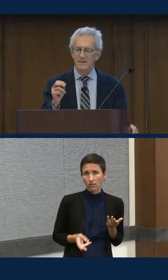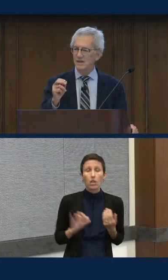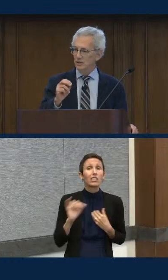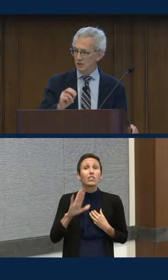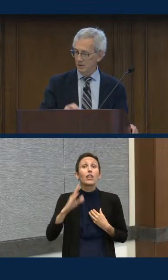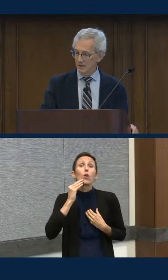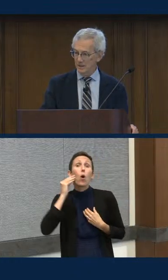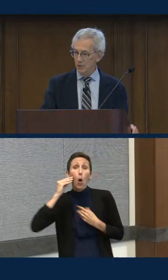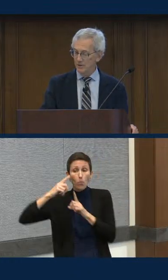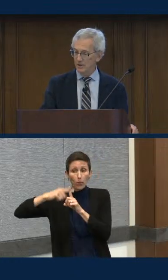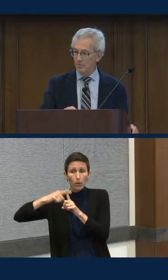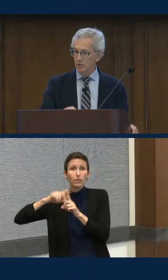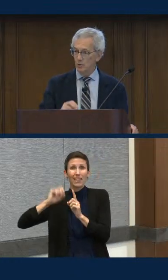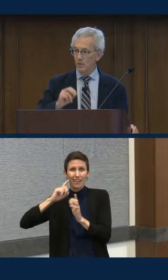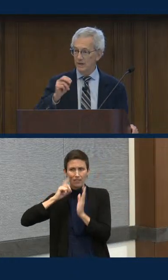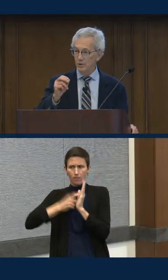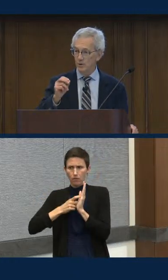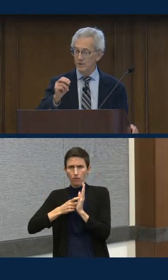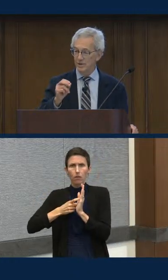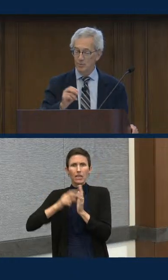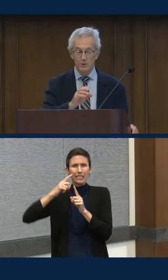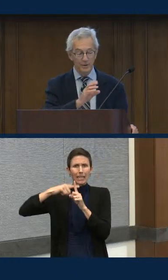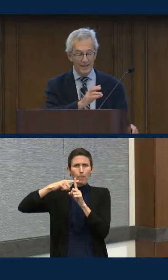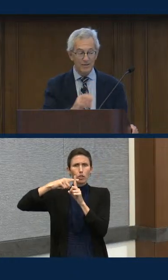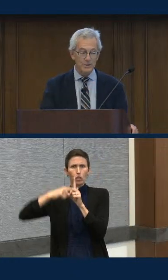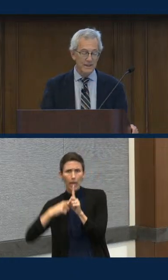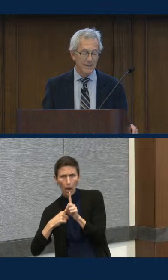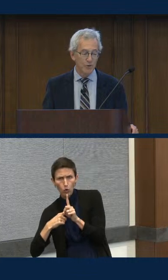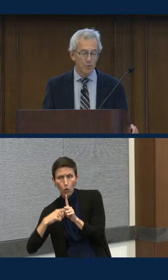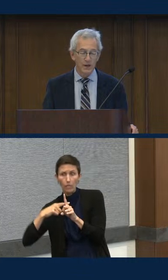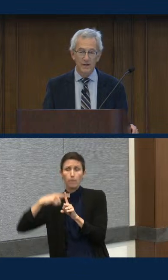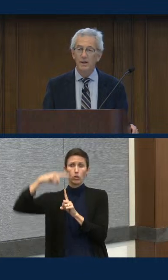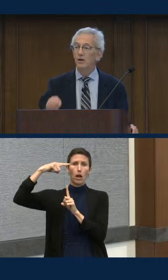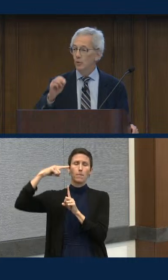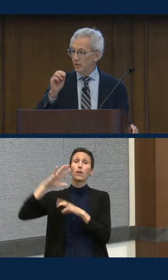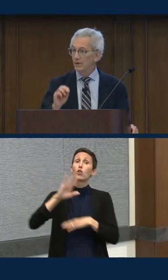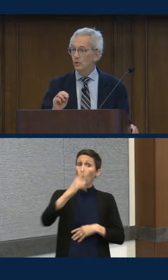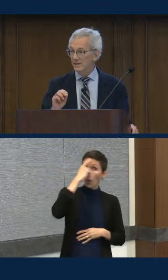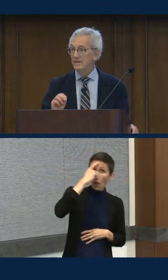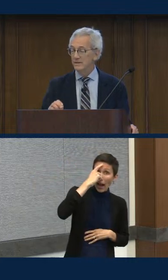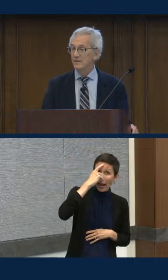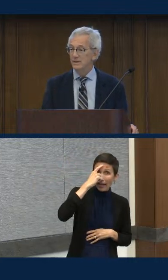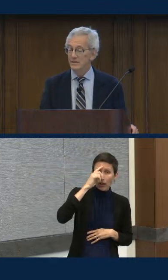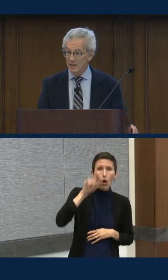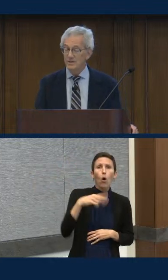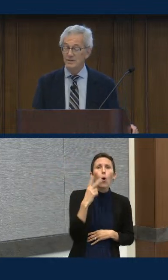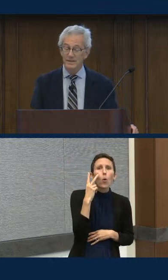in temperature or an increase in temperature, the adipost in the brain senses a decrease in